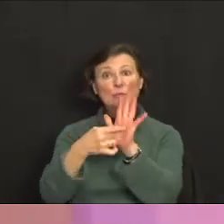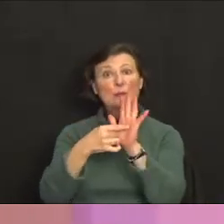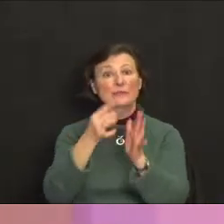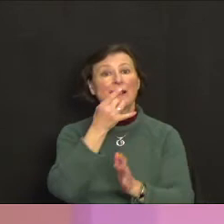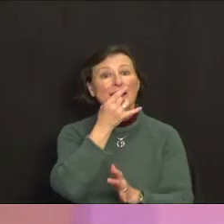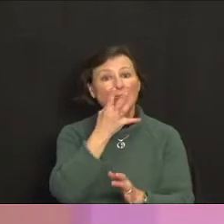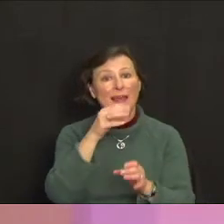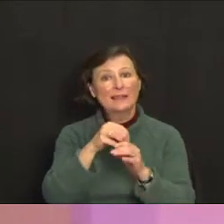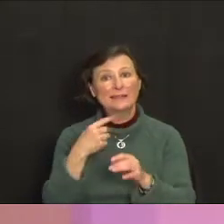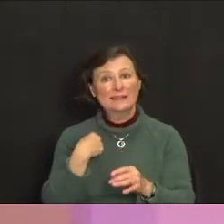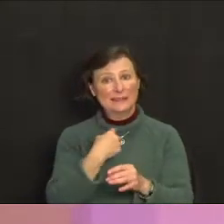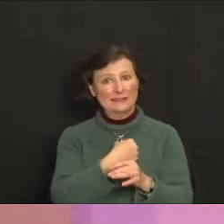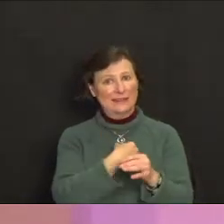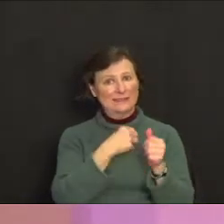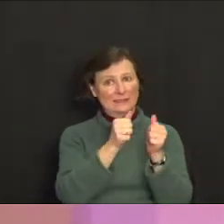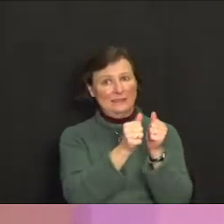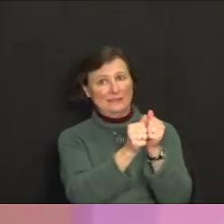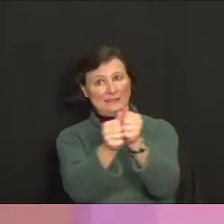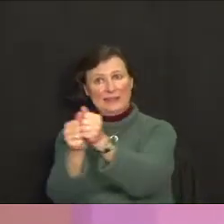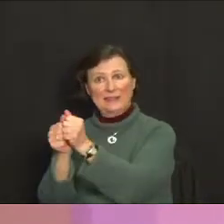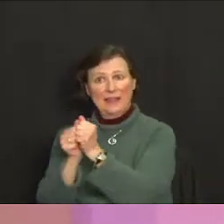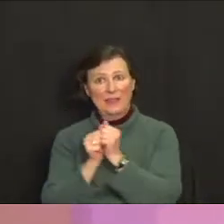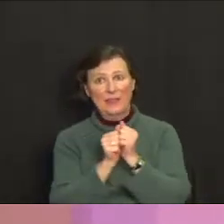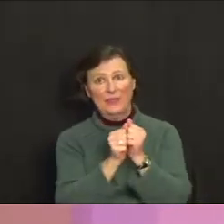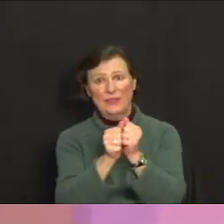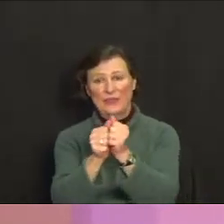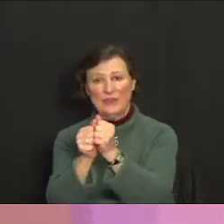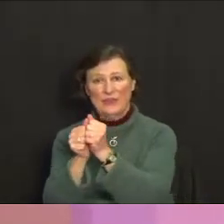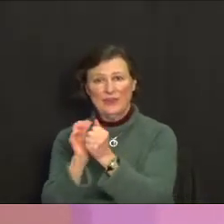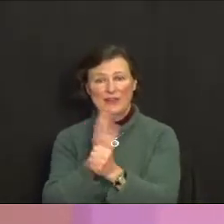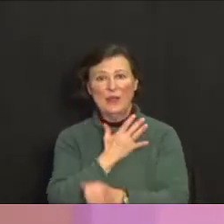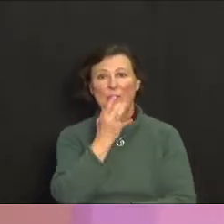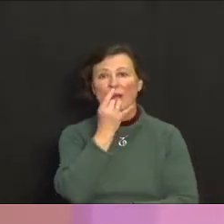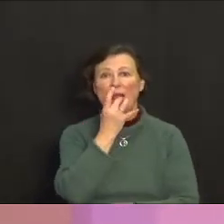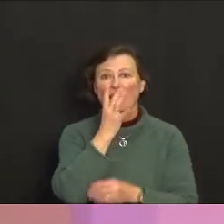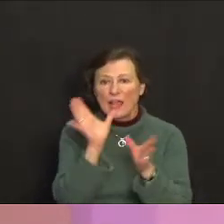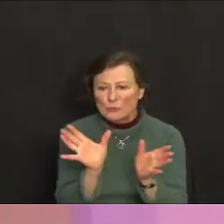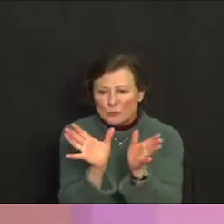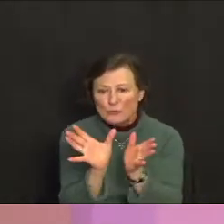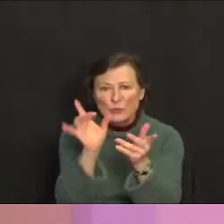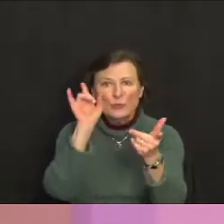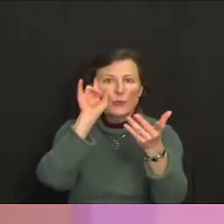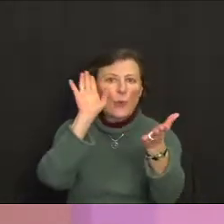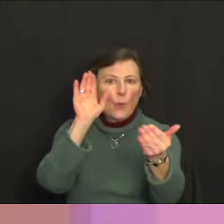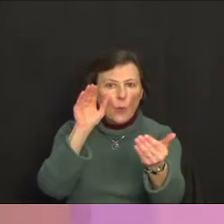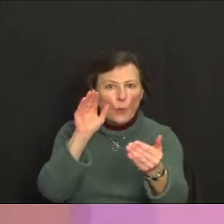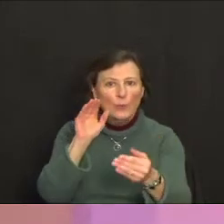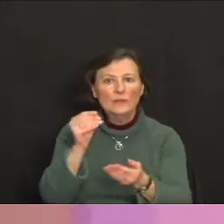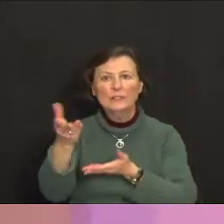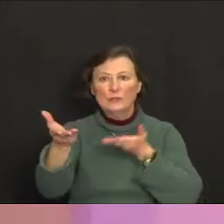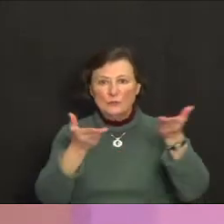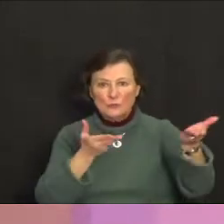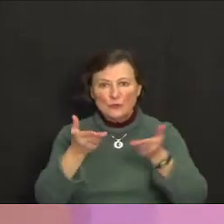and together all of our lights can nurture the hopes and serve the needs of our world.